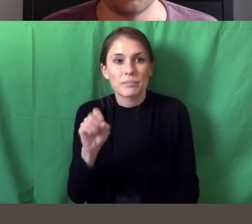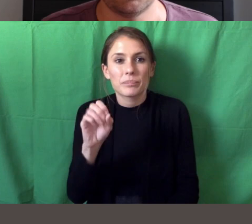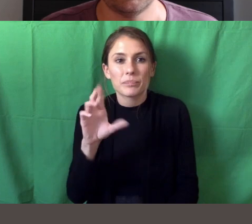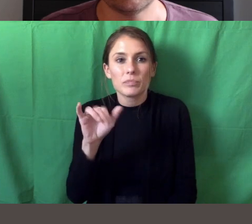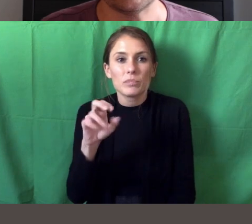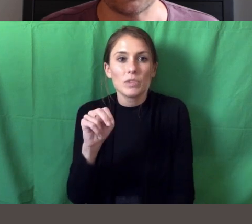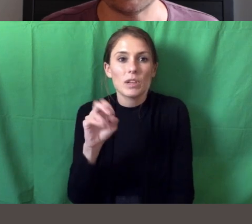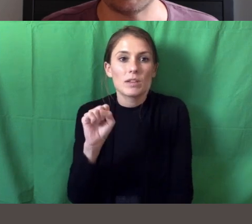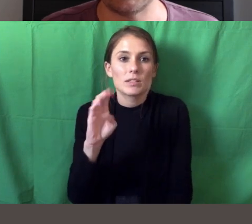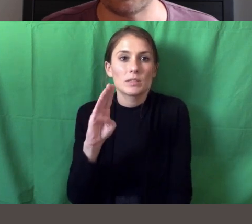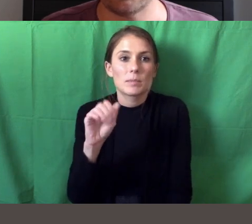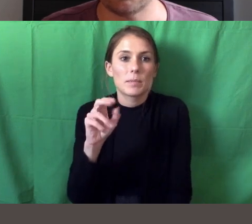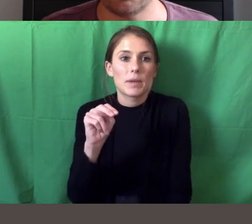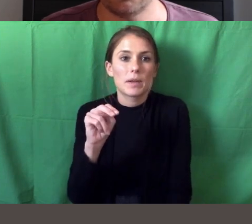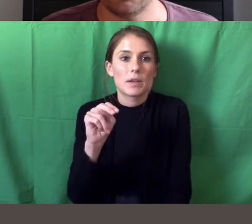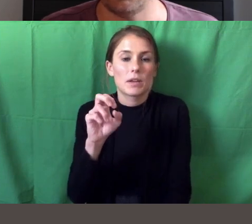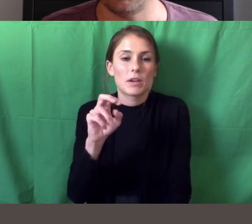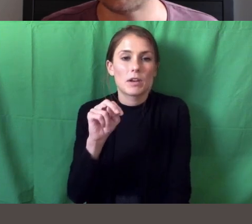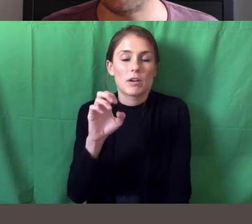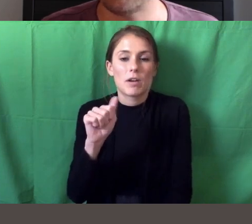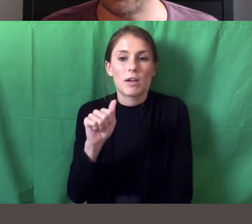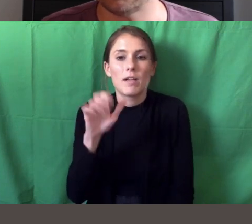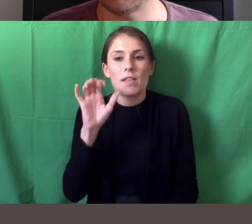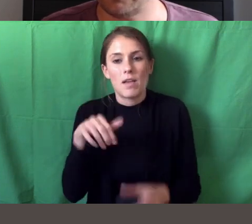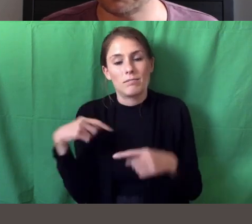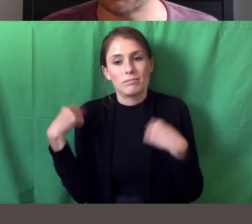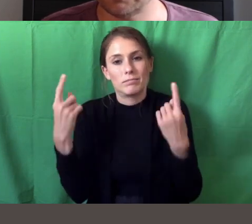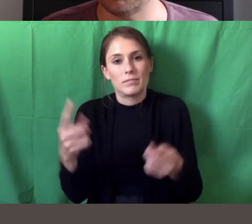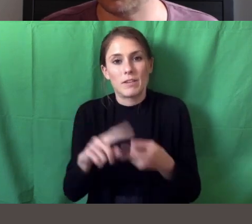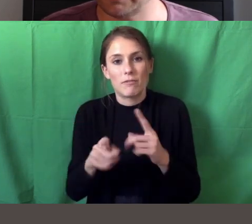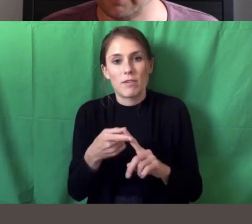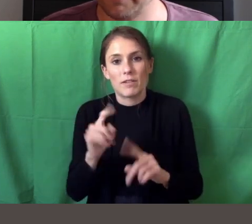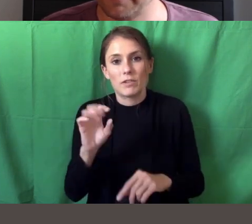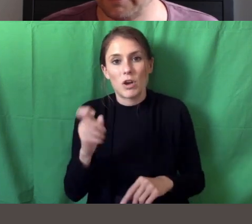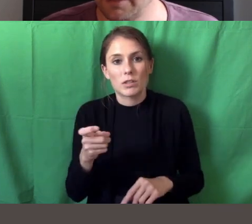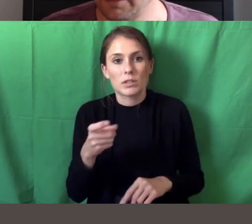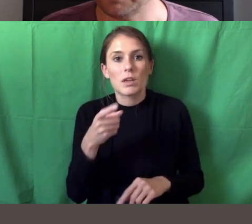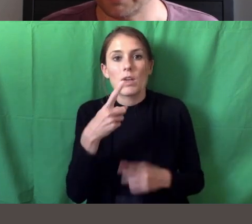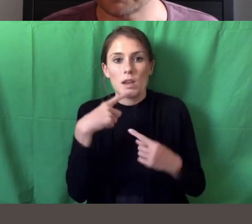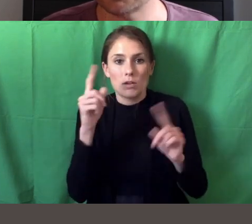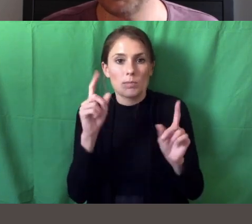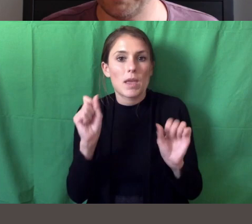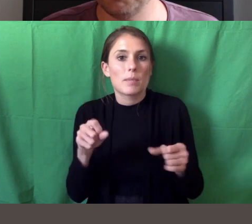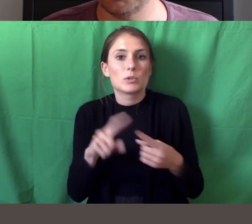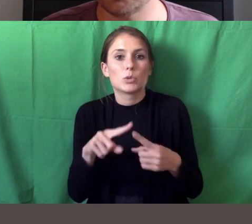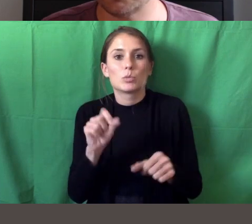And then something beautiful happened. Sorin Sbarnea, a long-time friend of tox and plugin